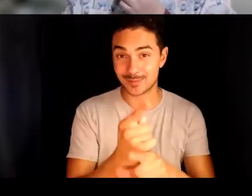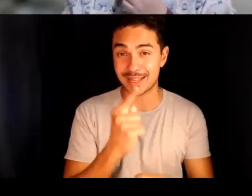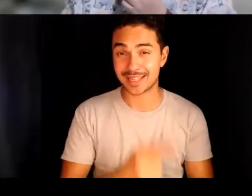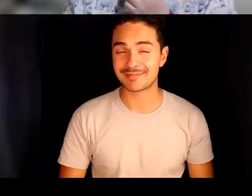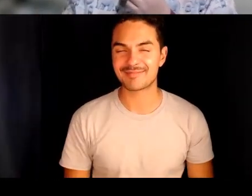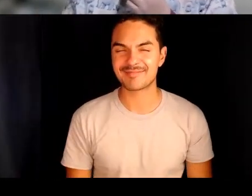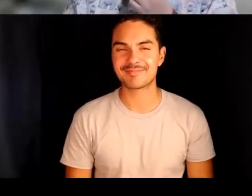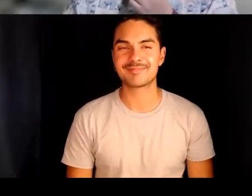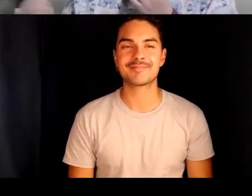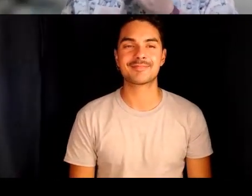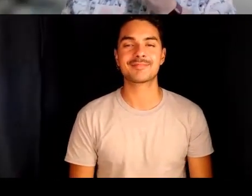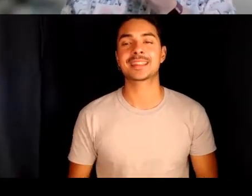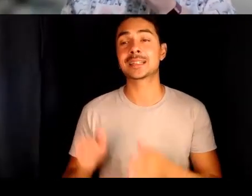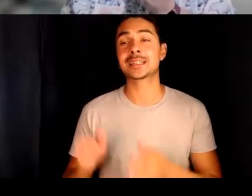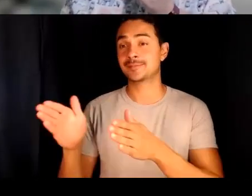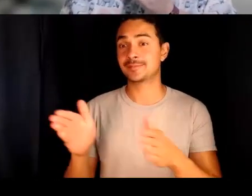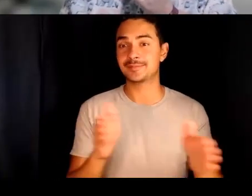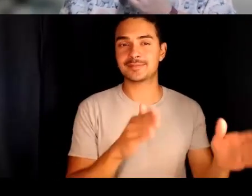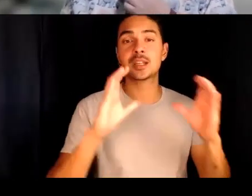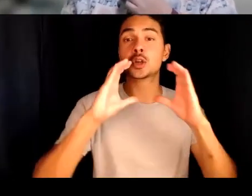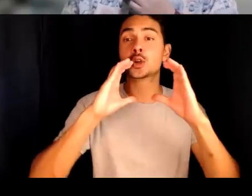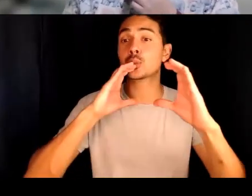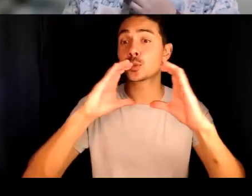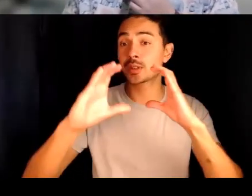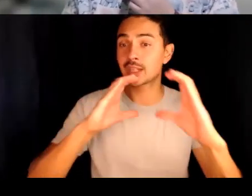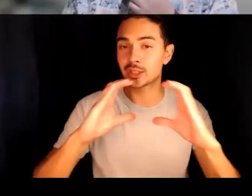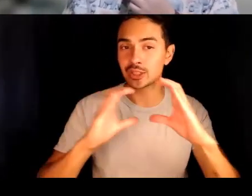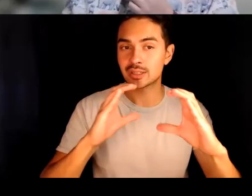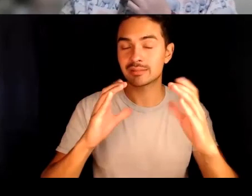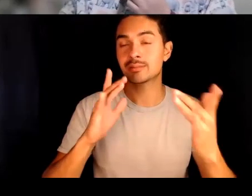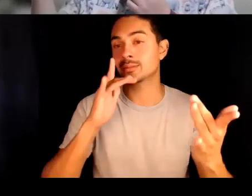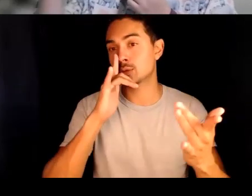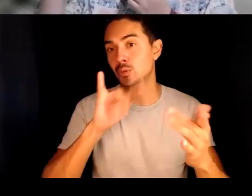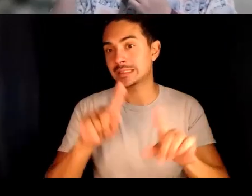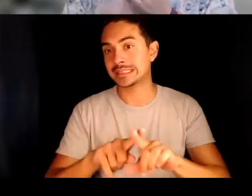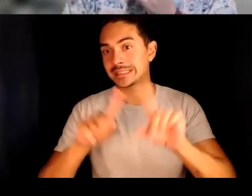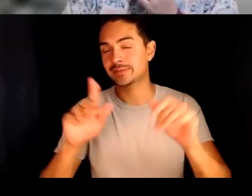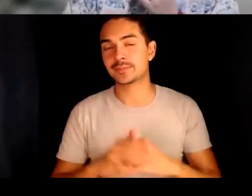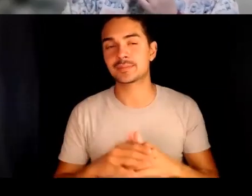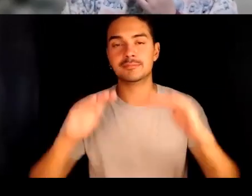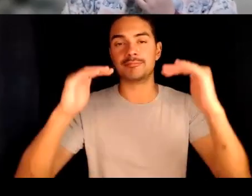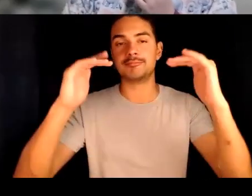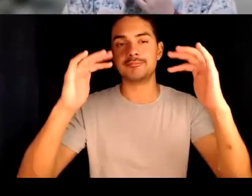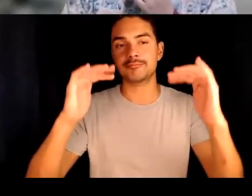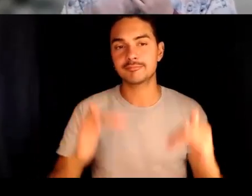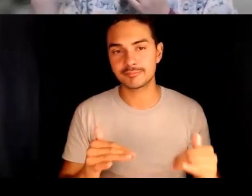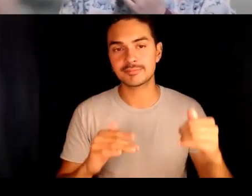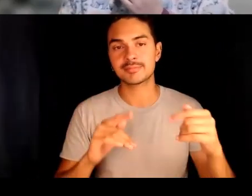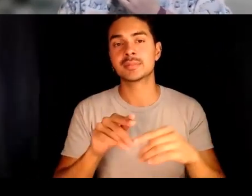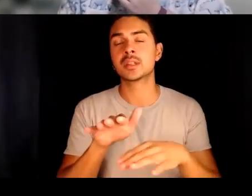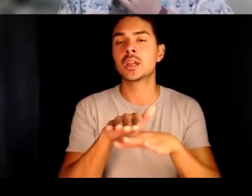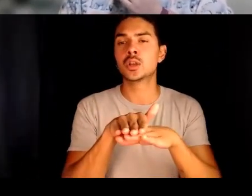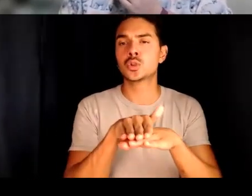Communication can also look really different. Some people may speak more slowly or more quickly.